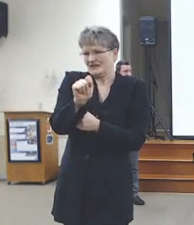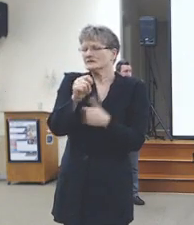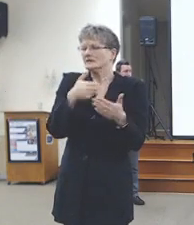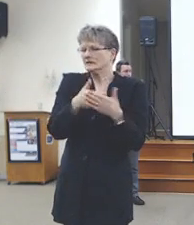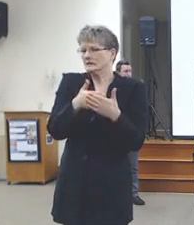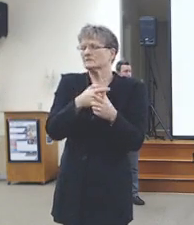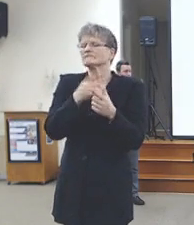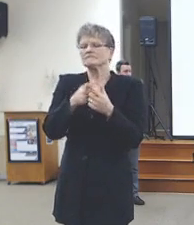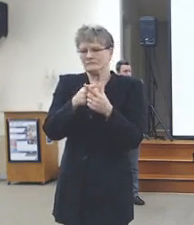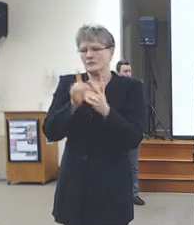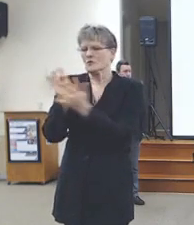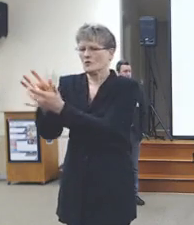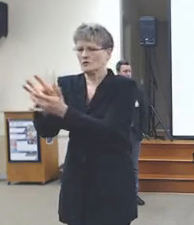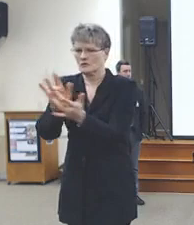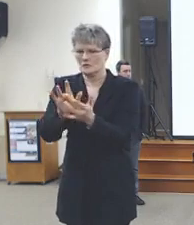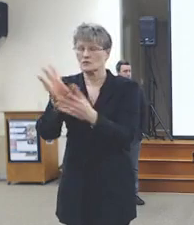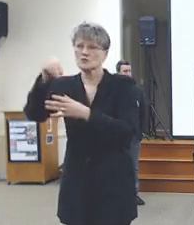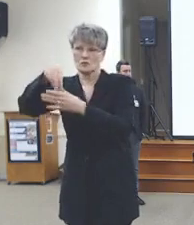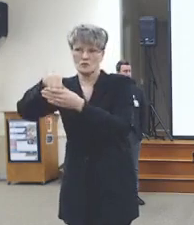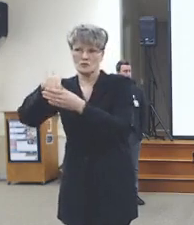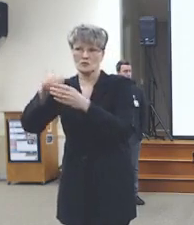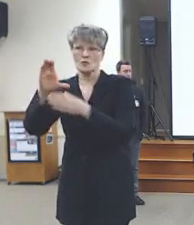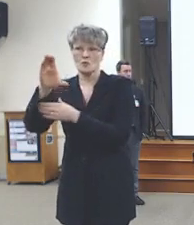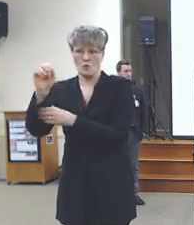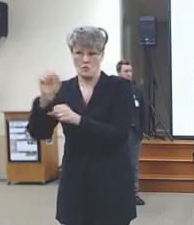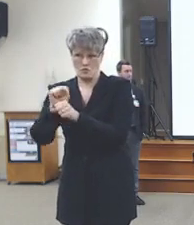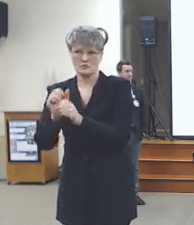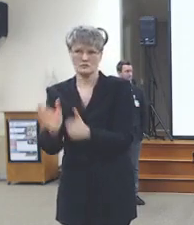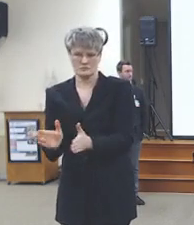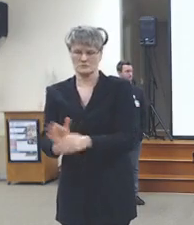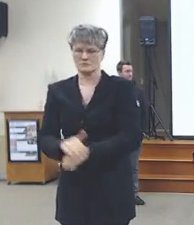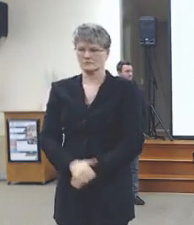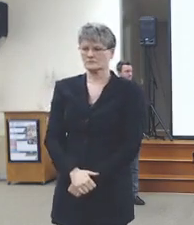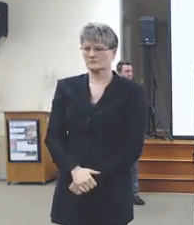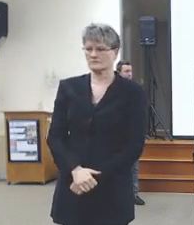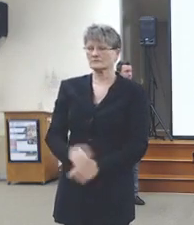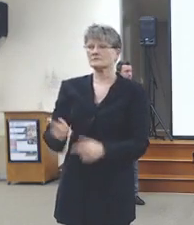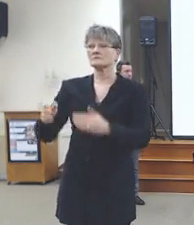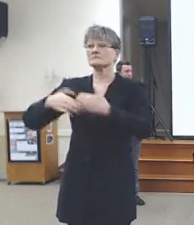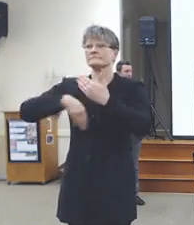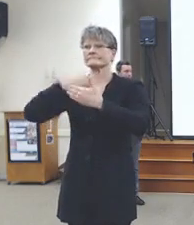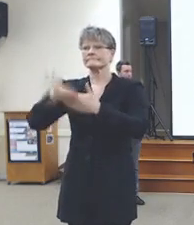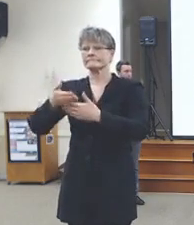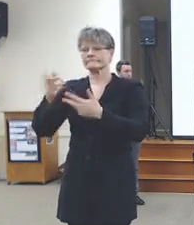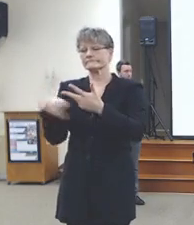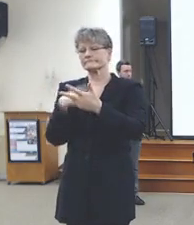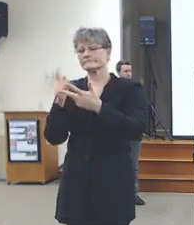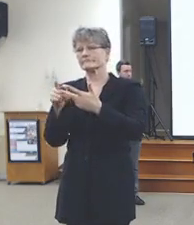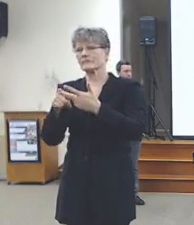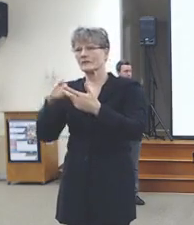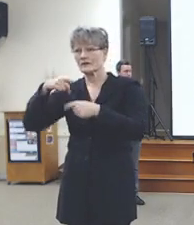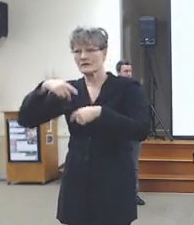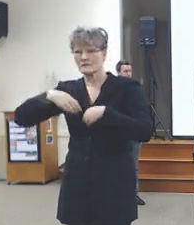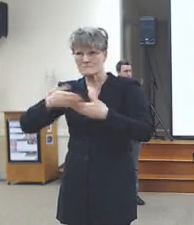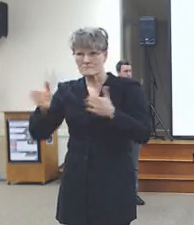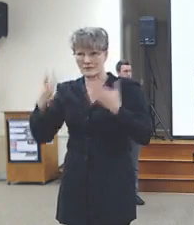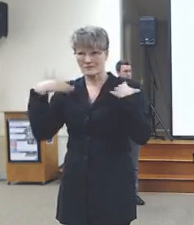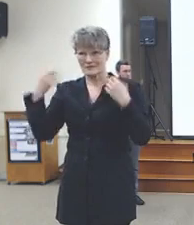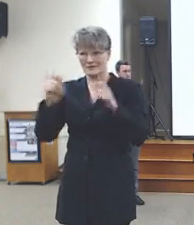proximity to that person. Our public health team reaches out and calls all of those people on the phone has an in-person conversation with them.